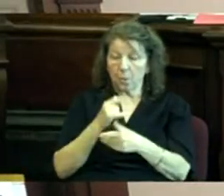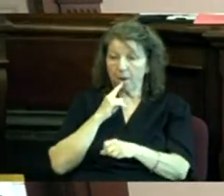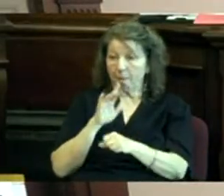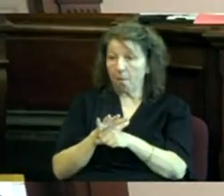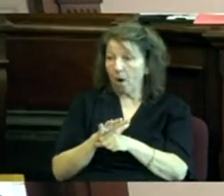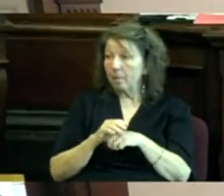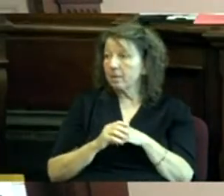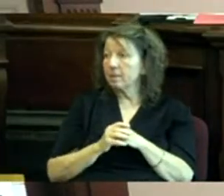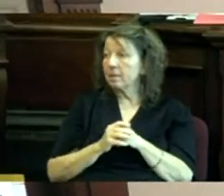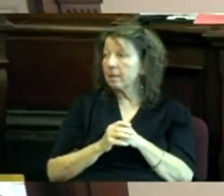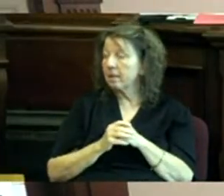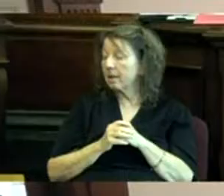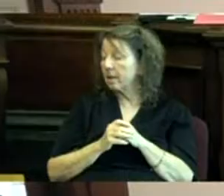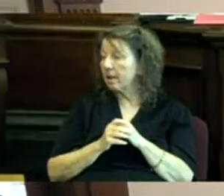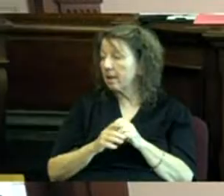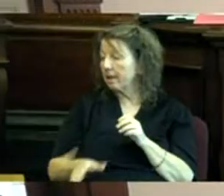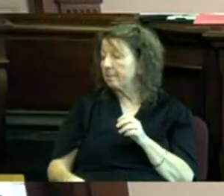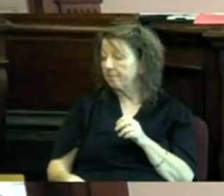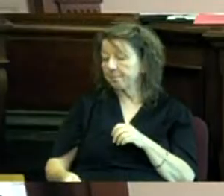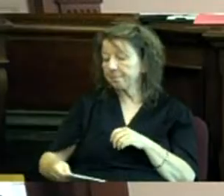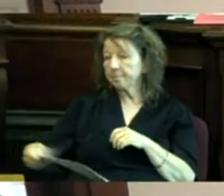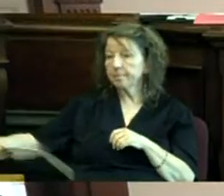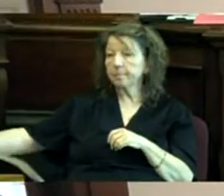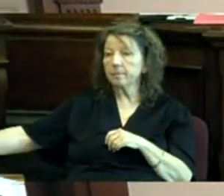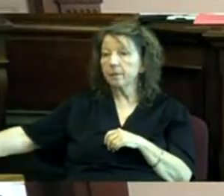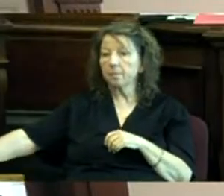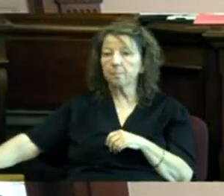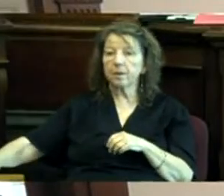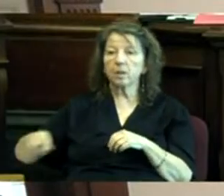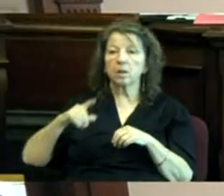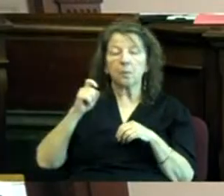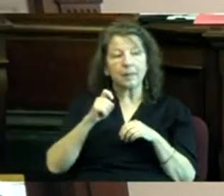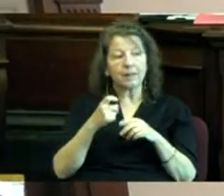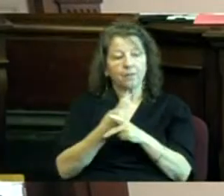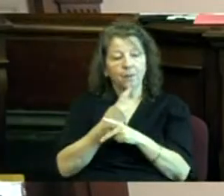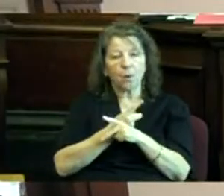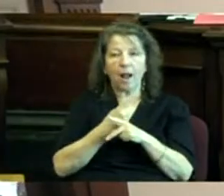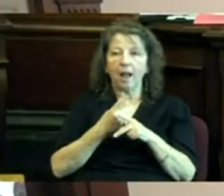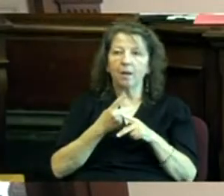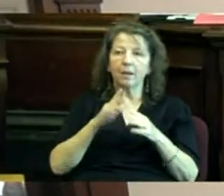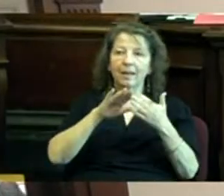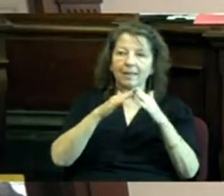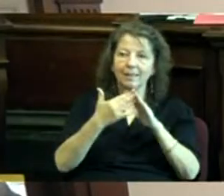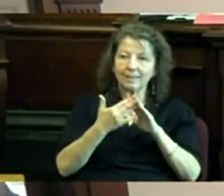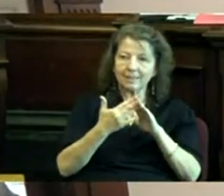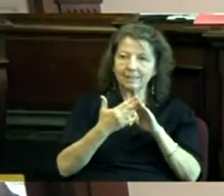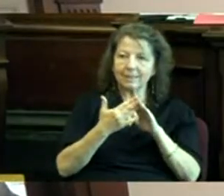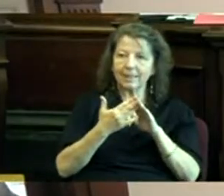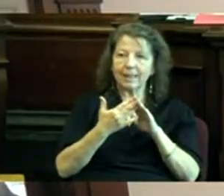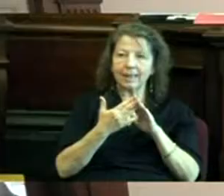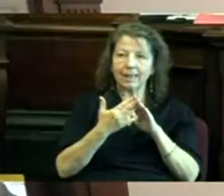made to people and that people responded to. And a big part of